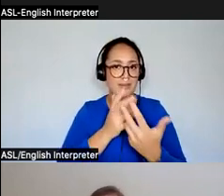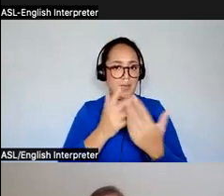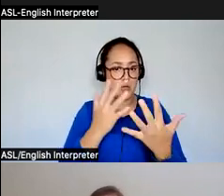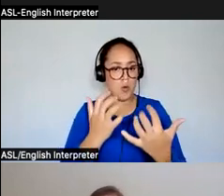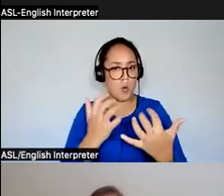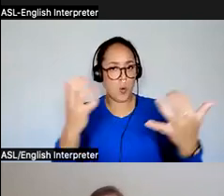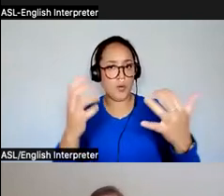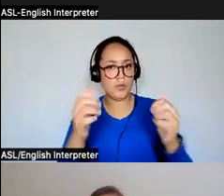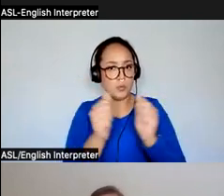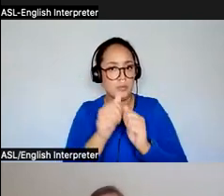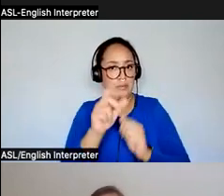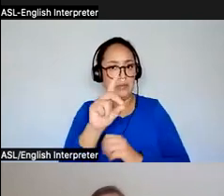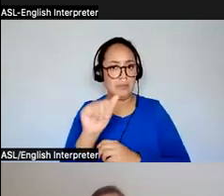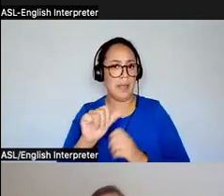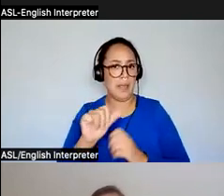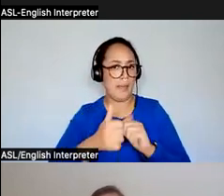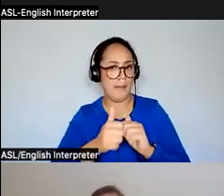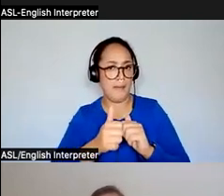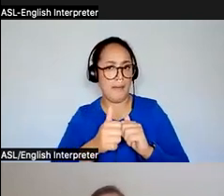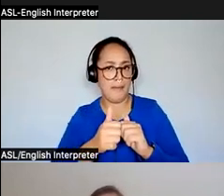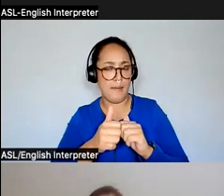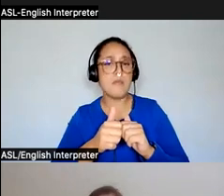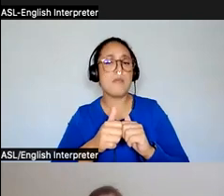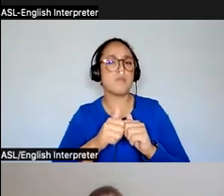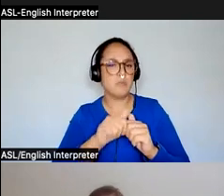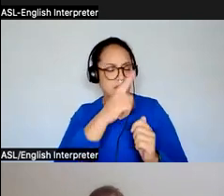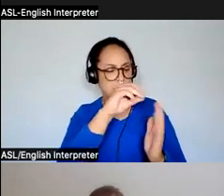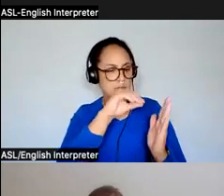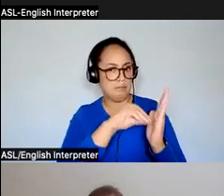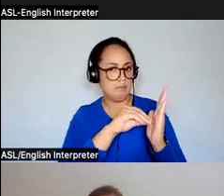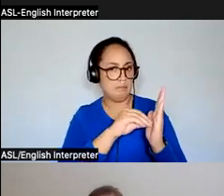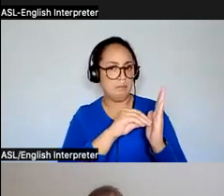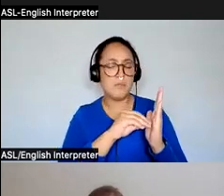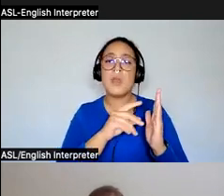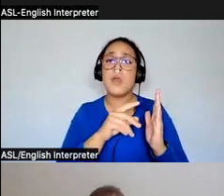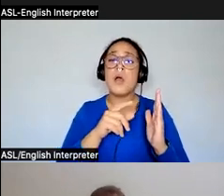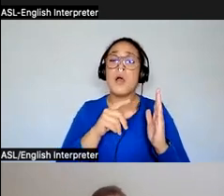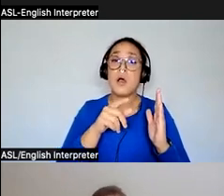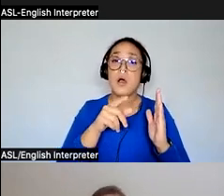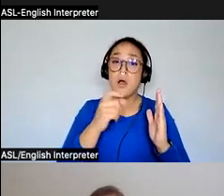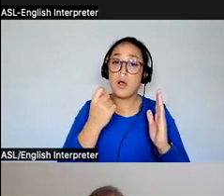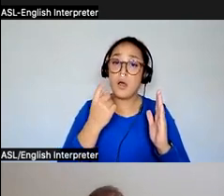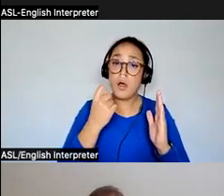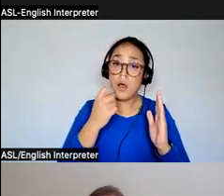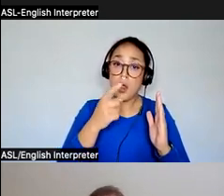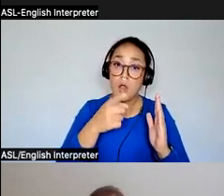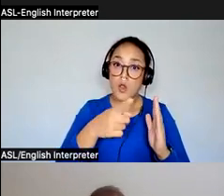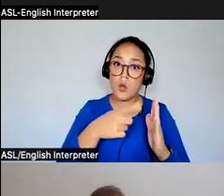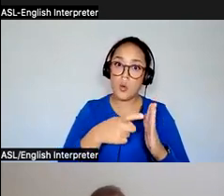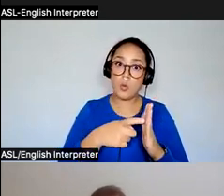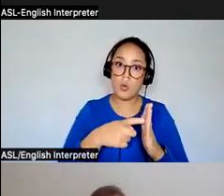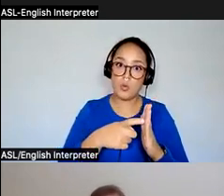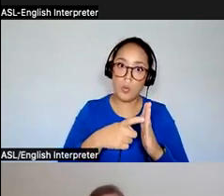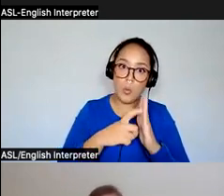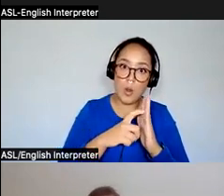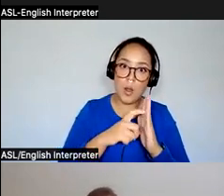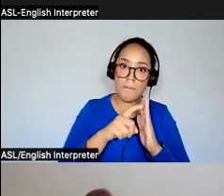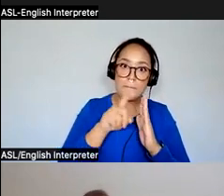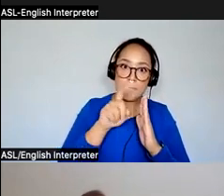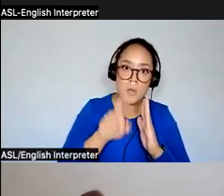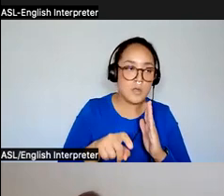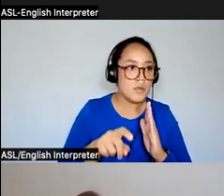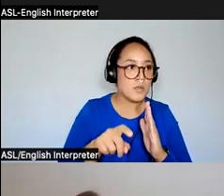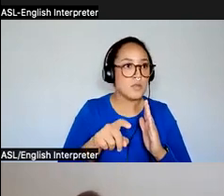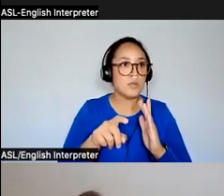And, you know, you are not necessarily required to take it on you to you know, provide all